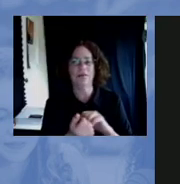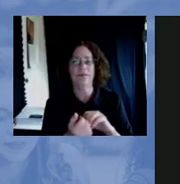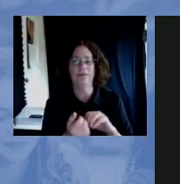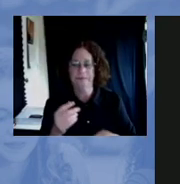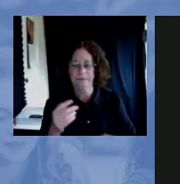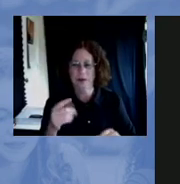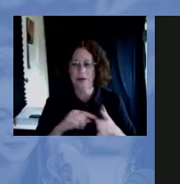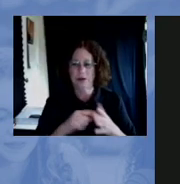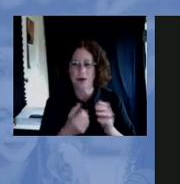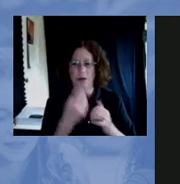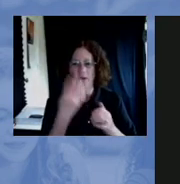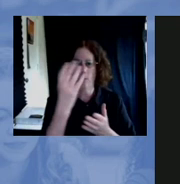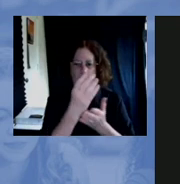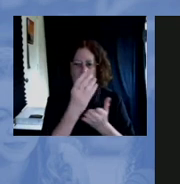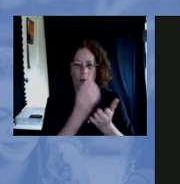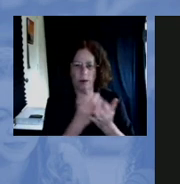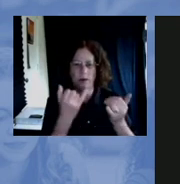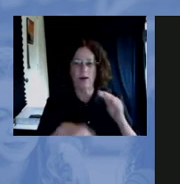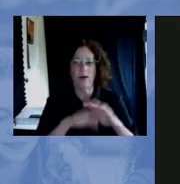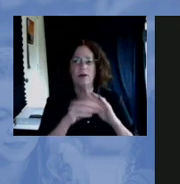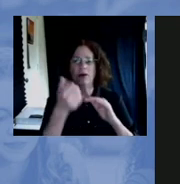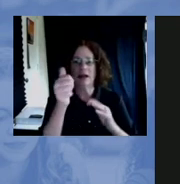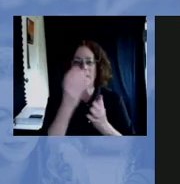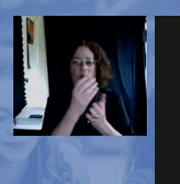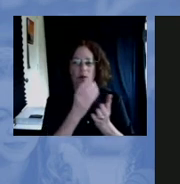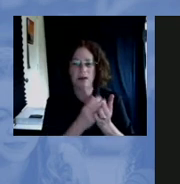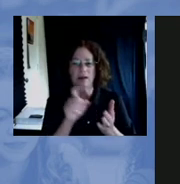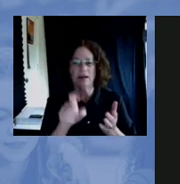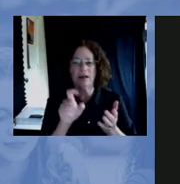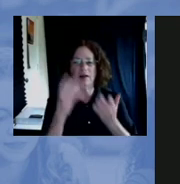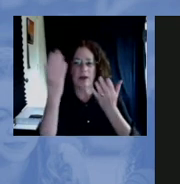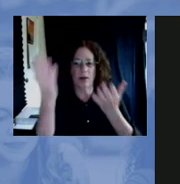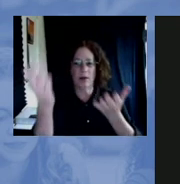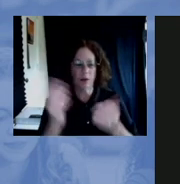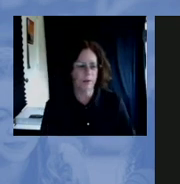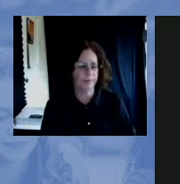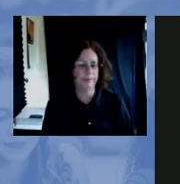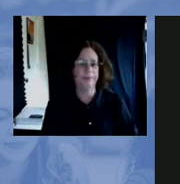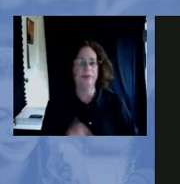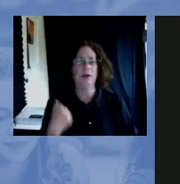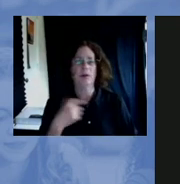UP TO TEN COURSES THAT NEED TO BE OFFERED. SO WE'VE INCORPORATED A LOT OF DIFFERENT THINGS